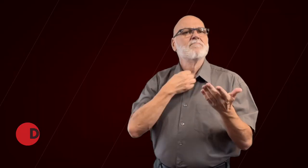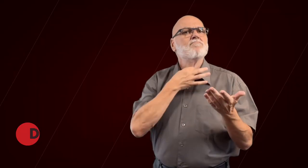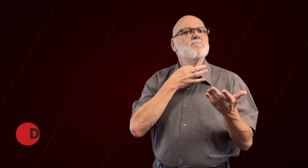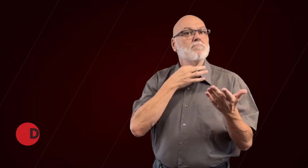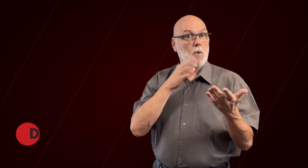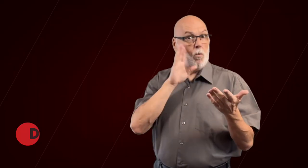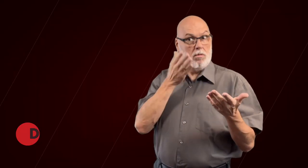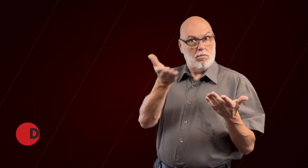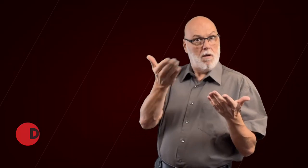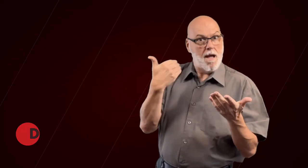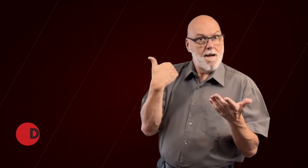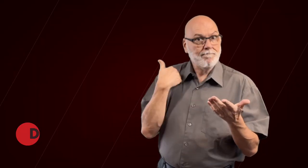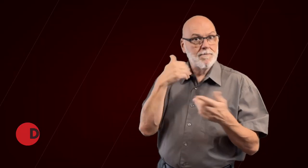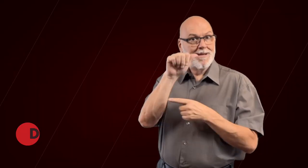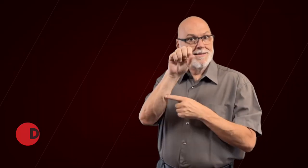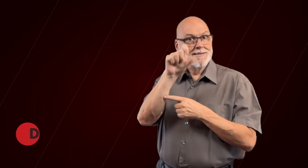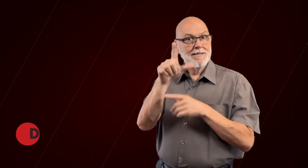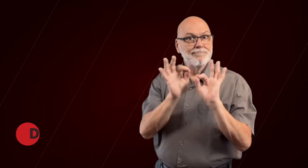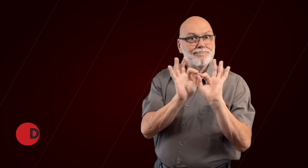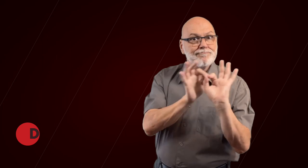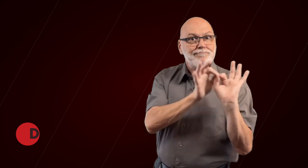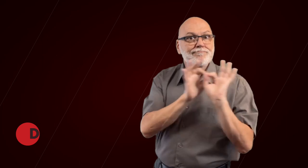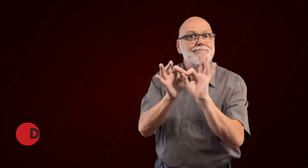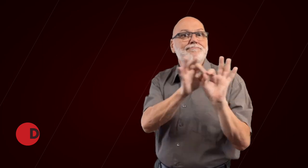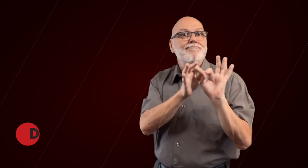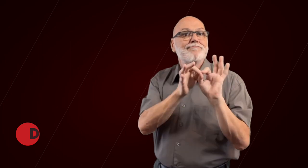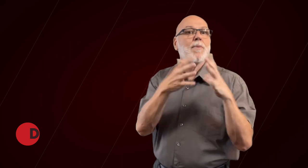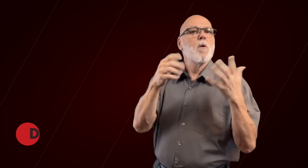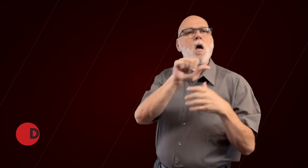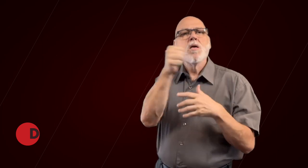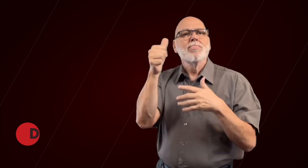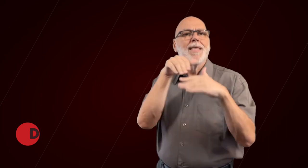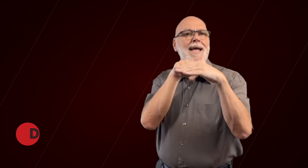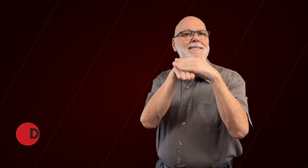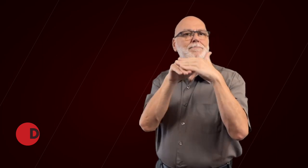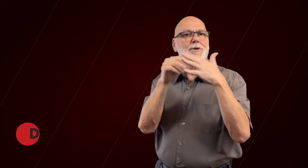[ANSELMO]: Will ASL interpreters or other accessibility